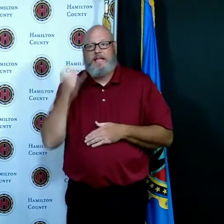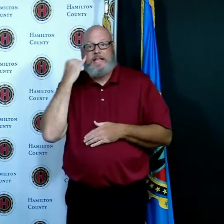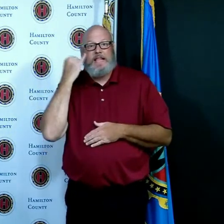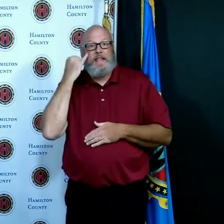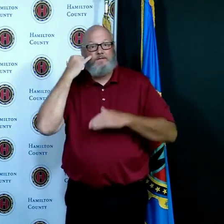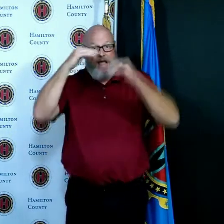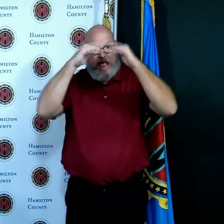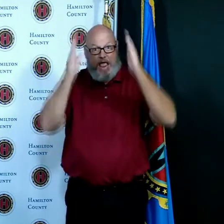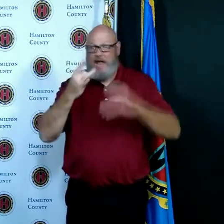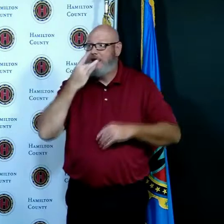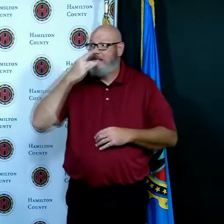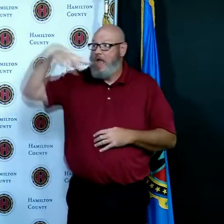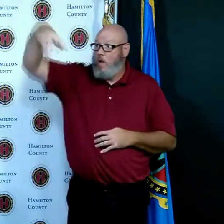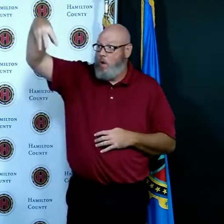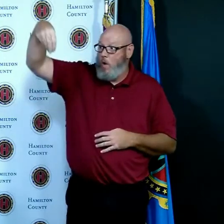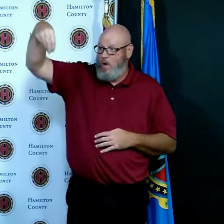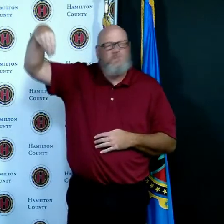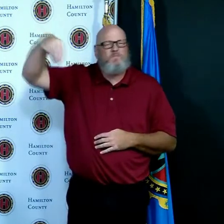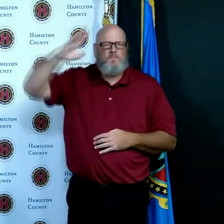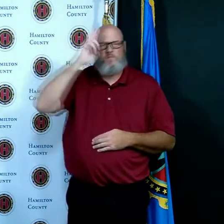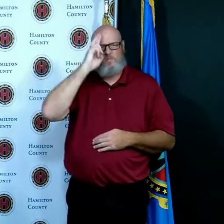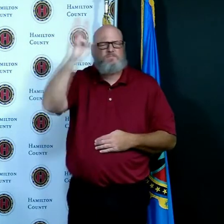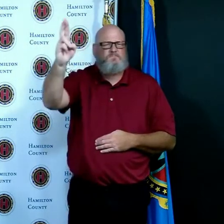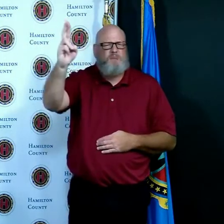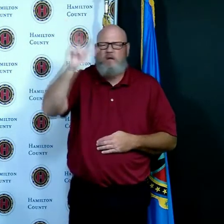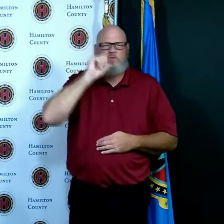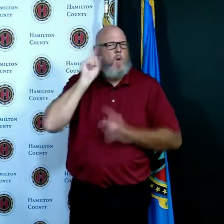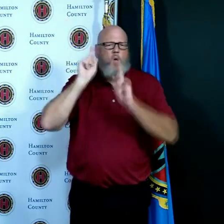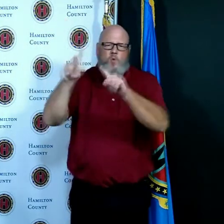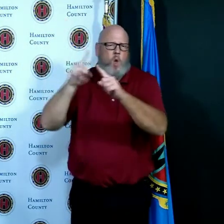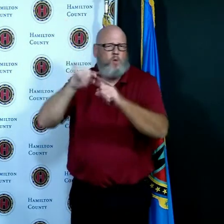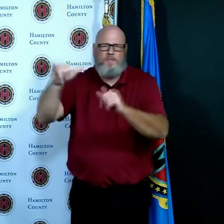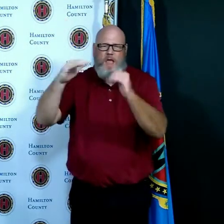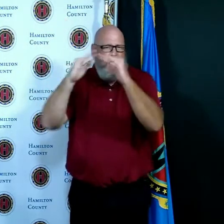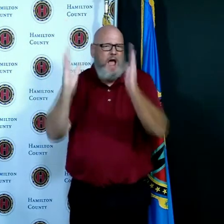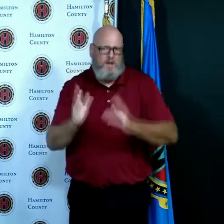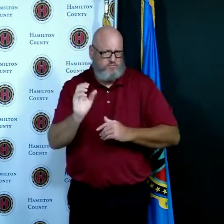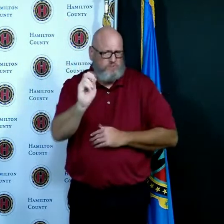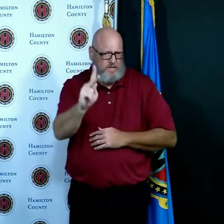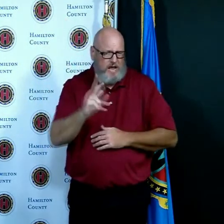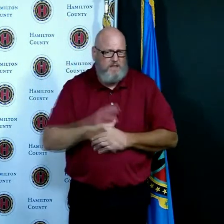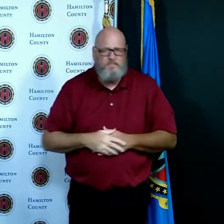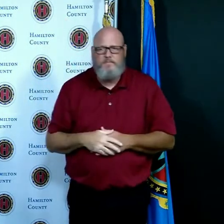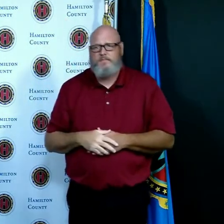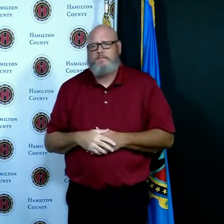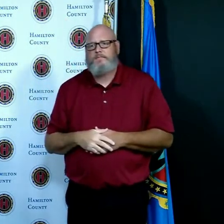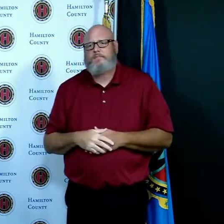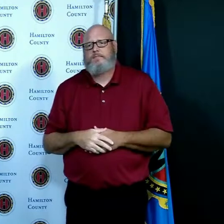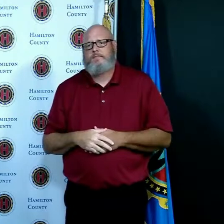significantly because of concerns and underlying health conditions and we really need to respect those wishes this year